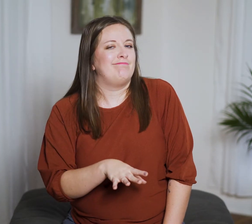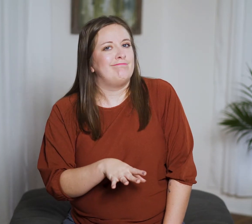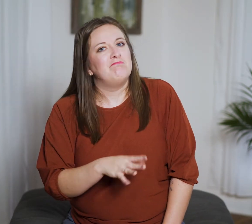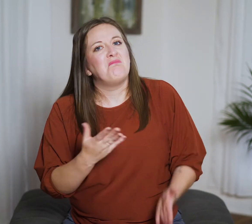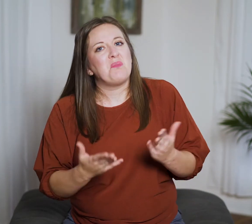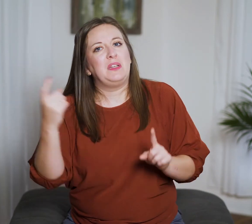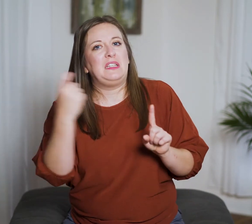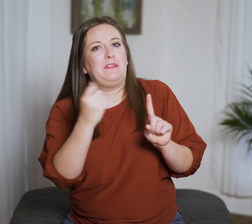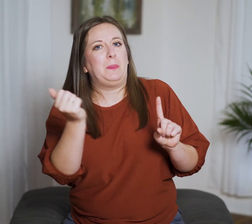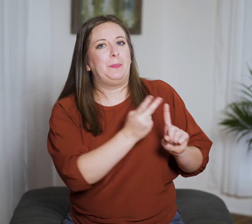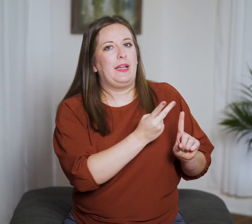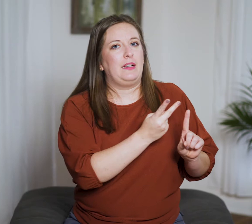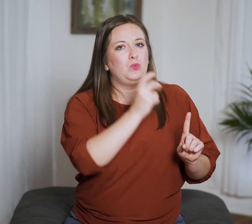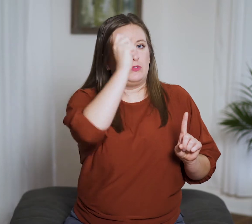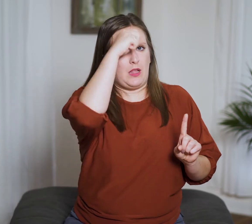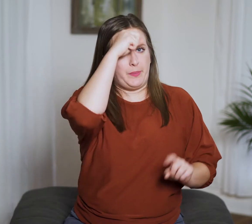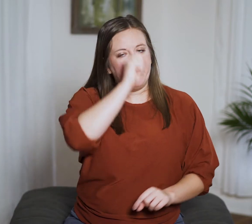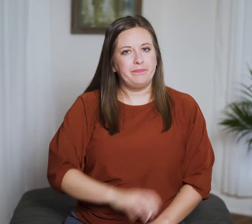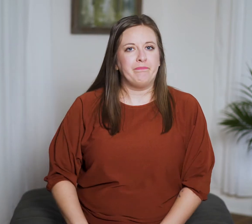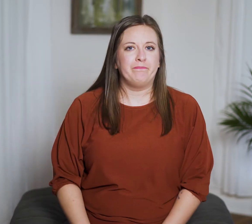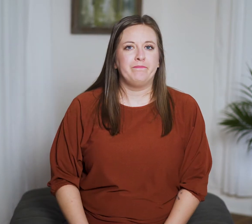And it’s also possible that he gives them back to Solomon—